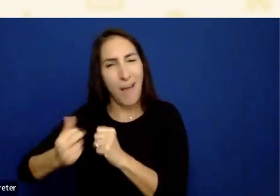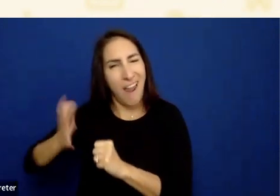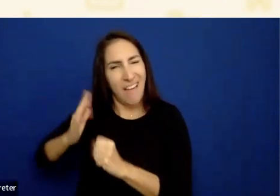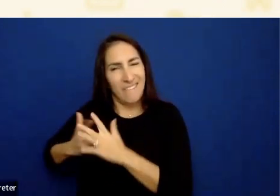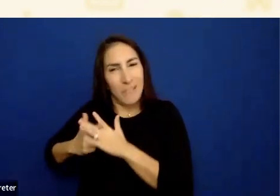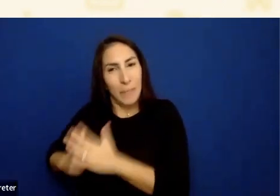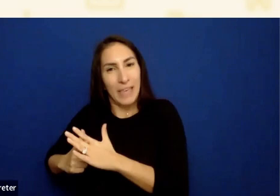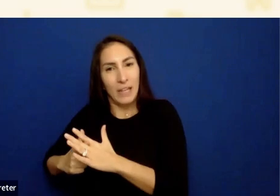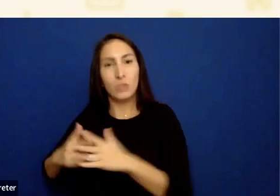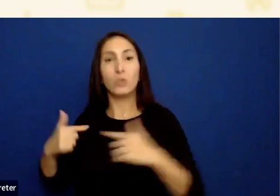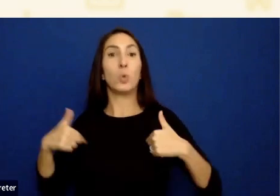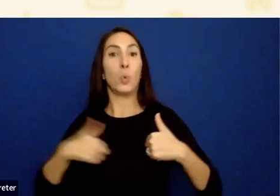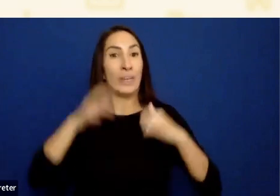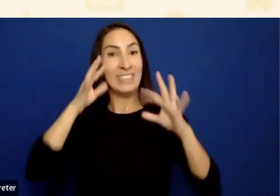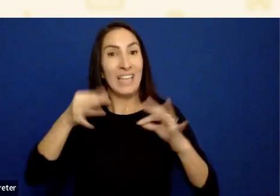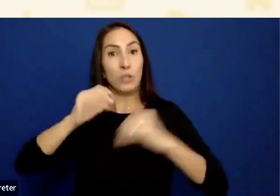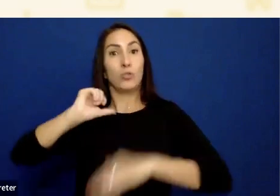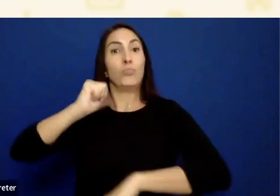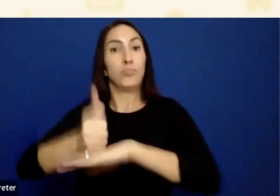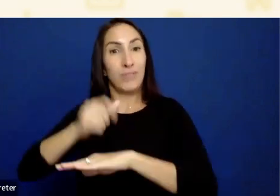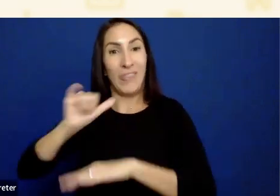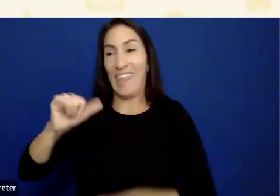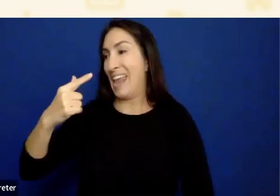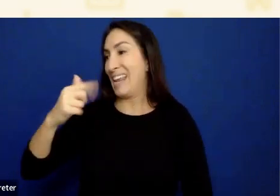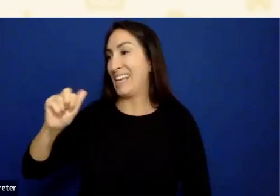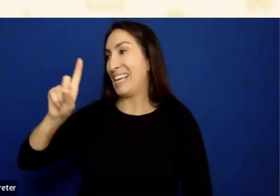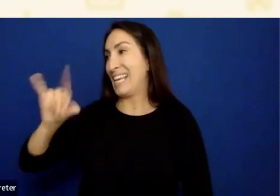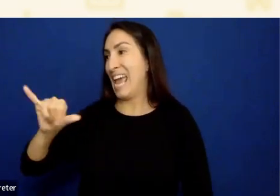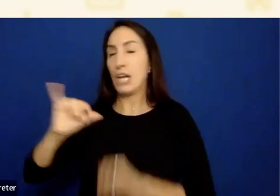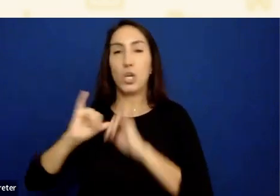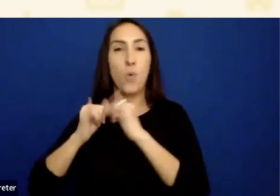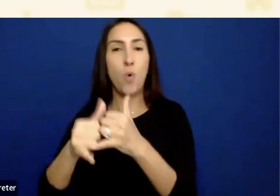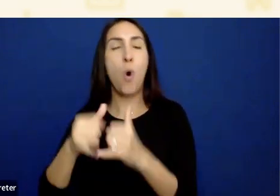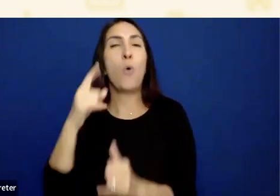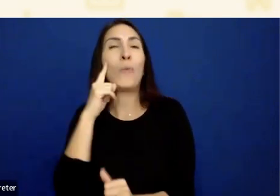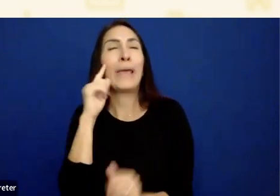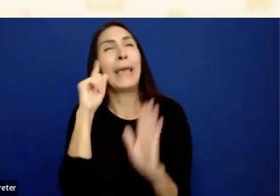maybe we'll get one or two submissions and we'll call it a day.